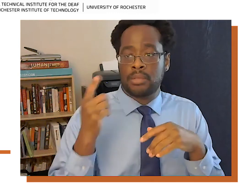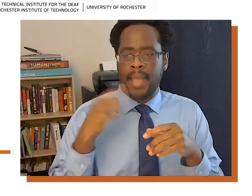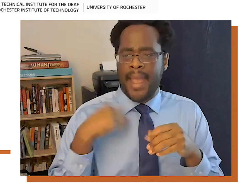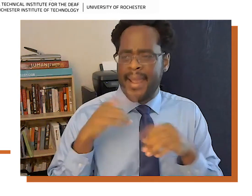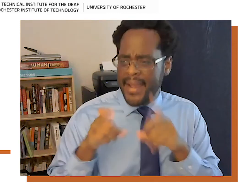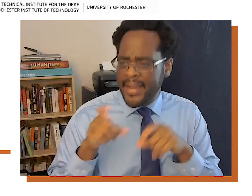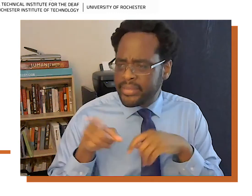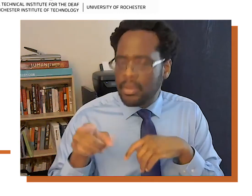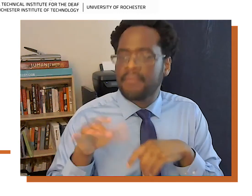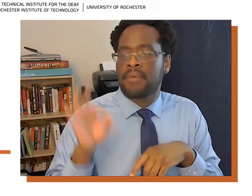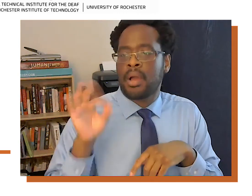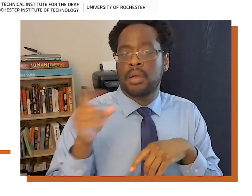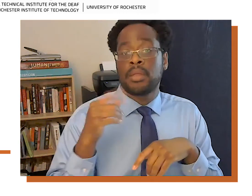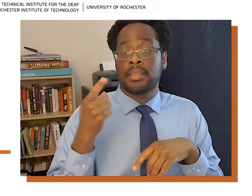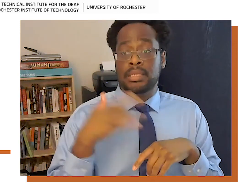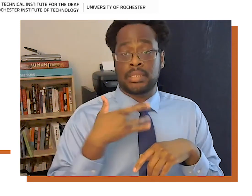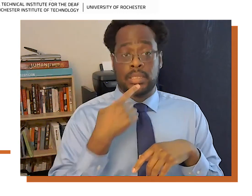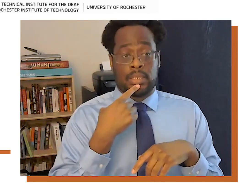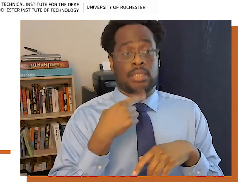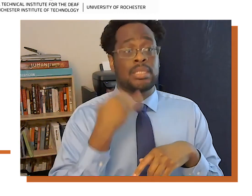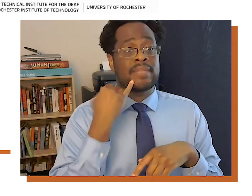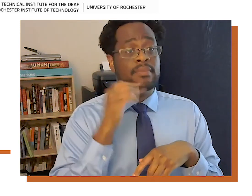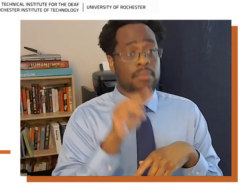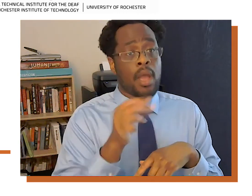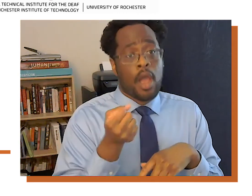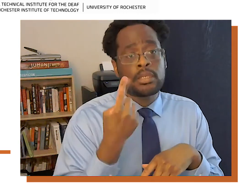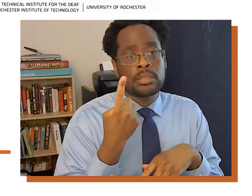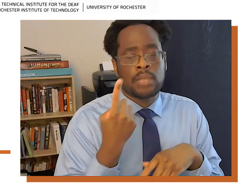Black Deaf group that grew up native using ASL...